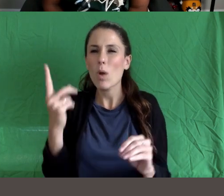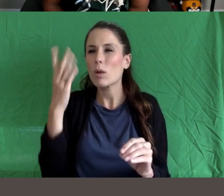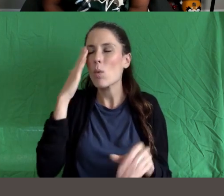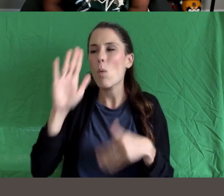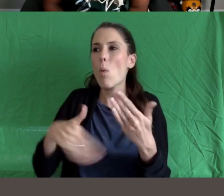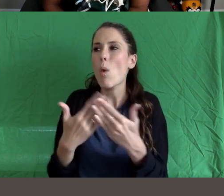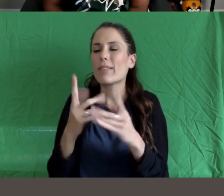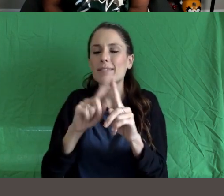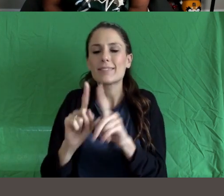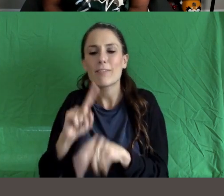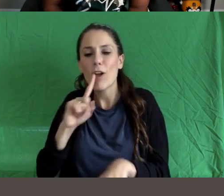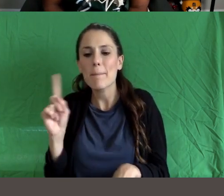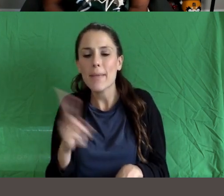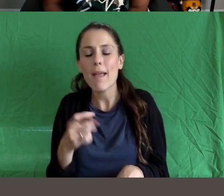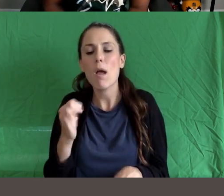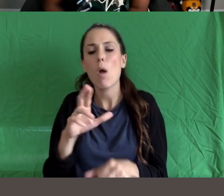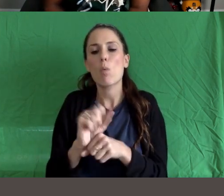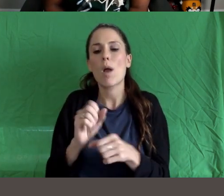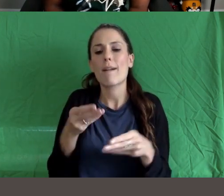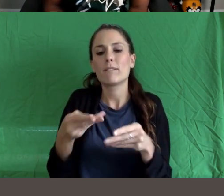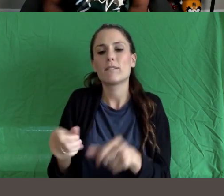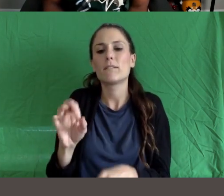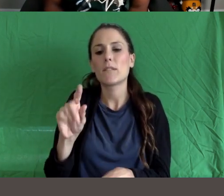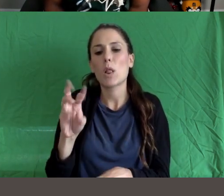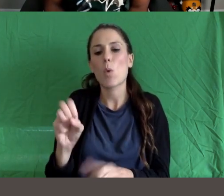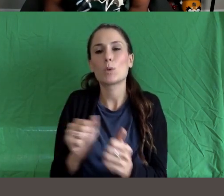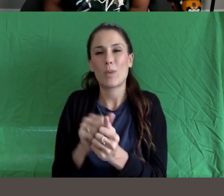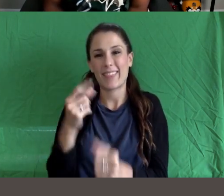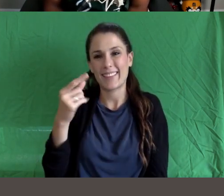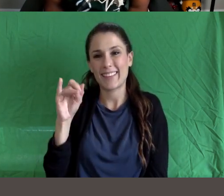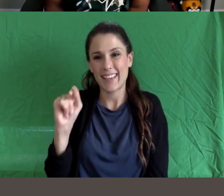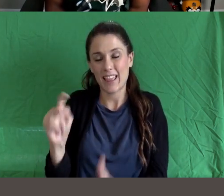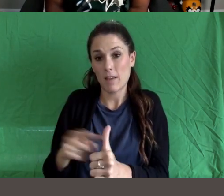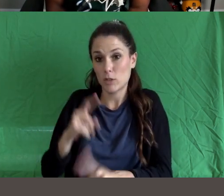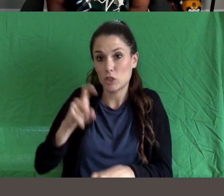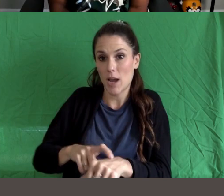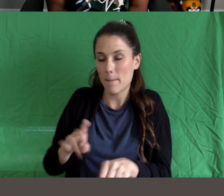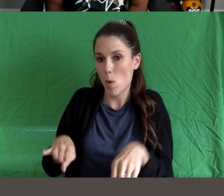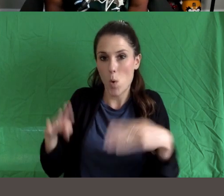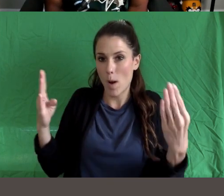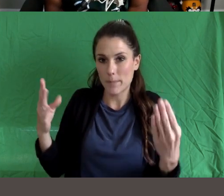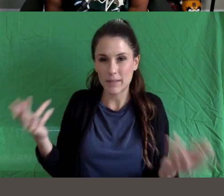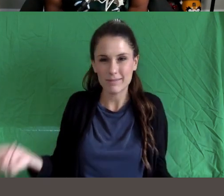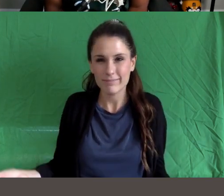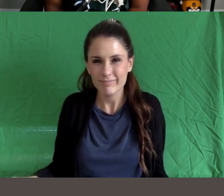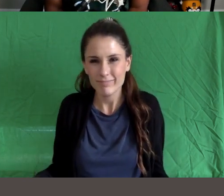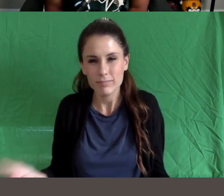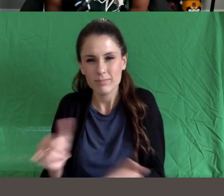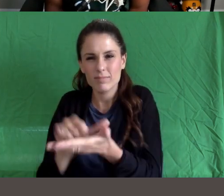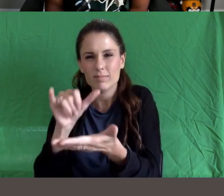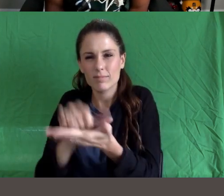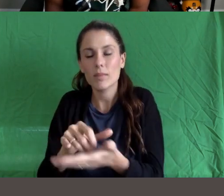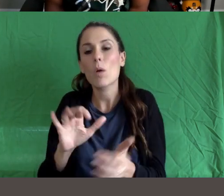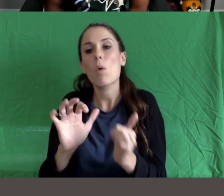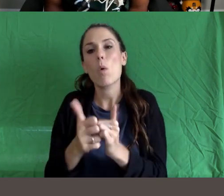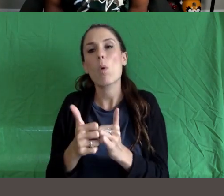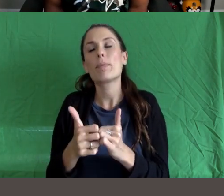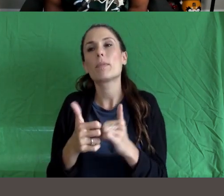commands and workflows with Git the first time that they open it. The only way that you're able